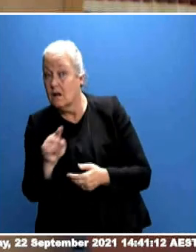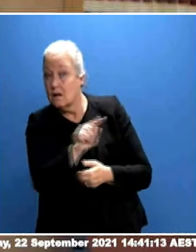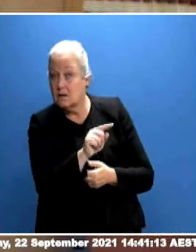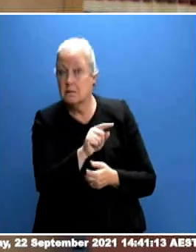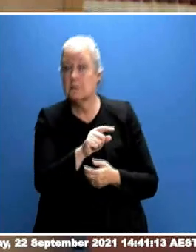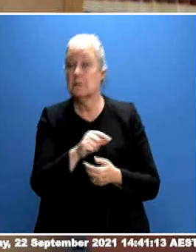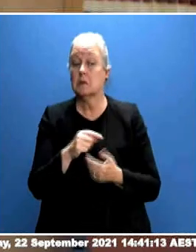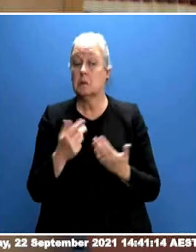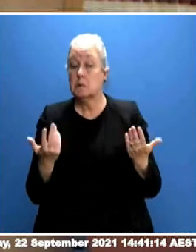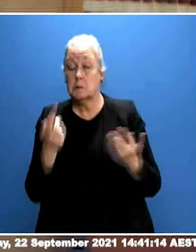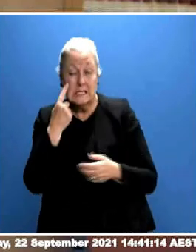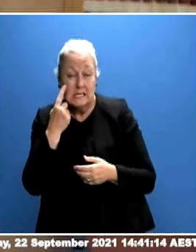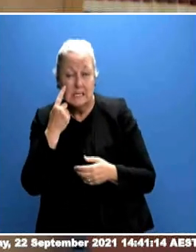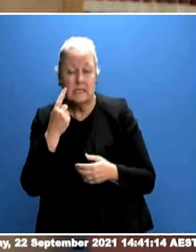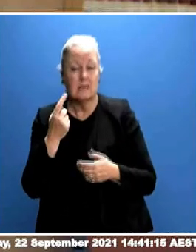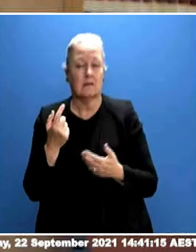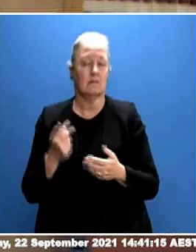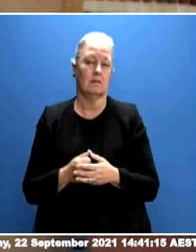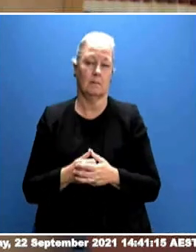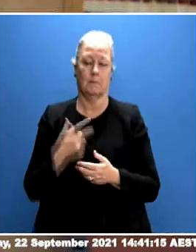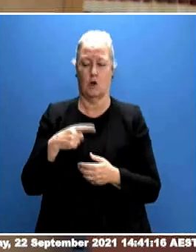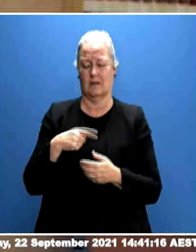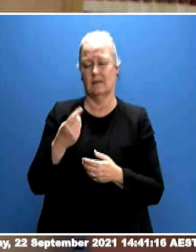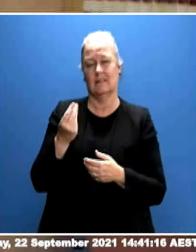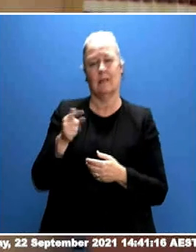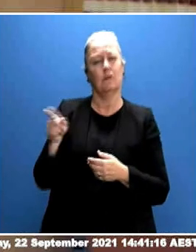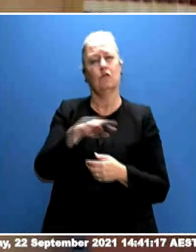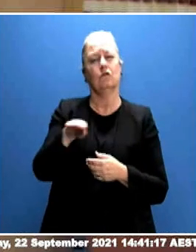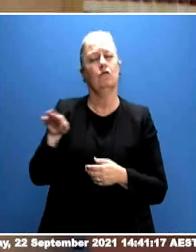possible, because a number of the children come with NDIS plans,